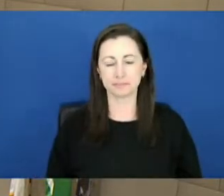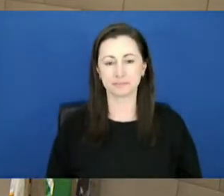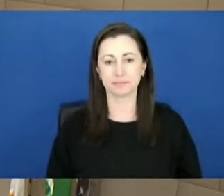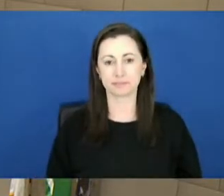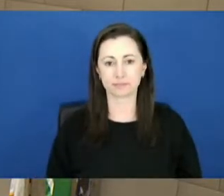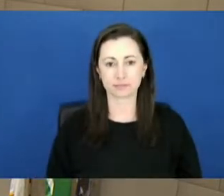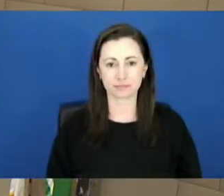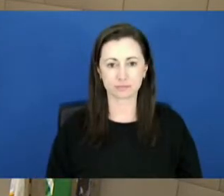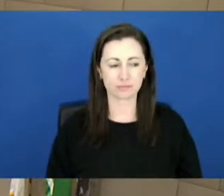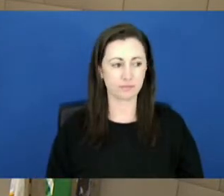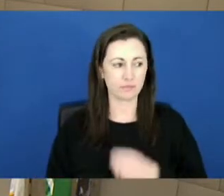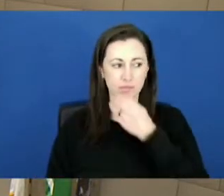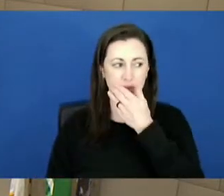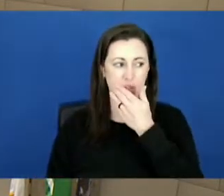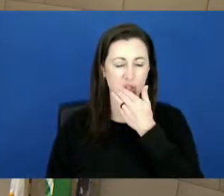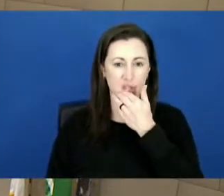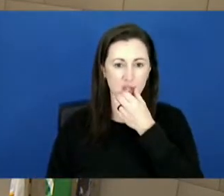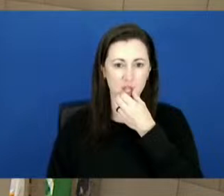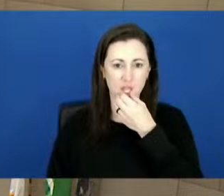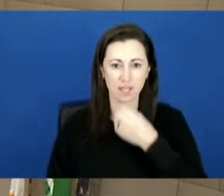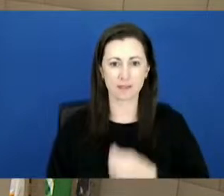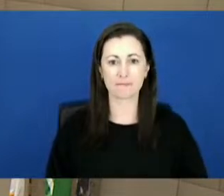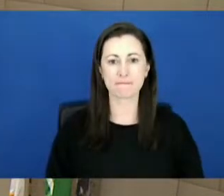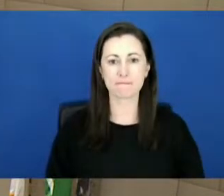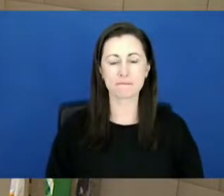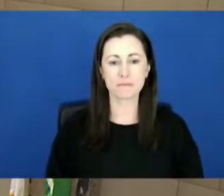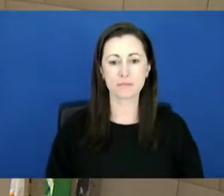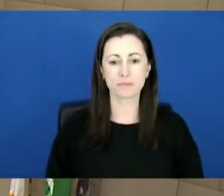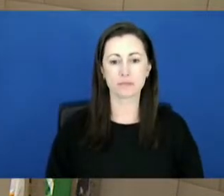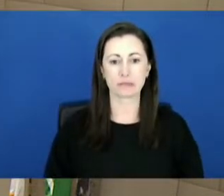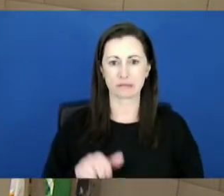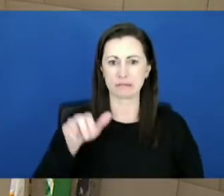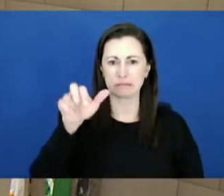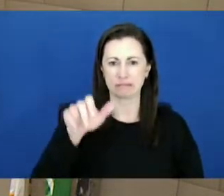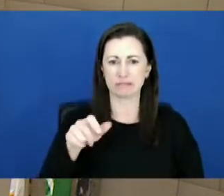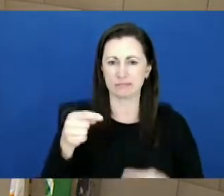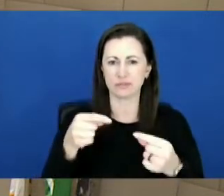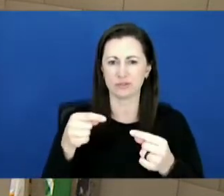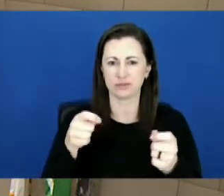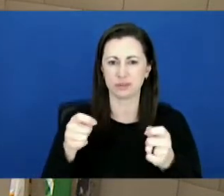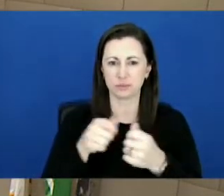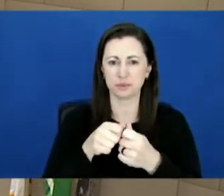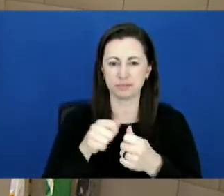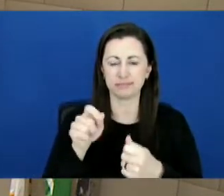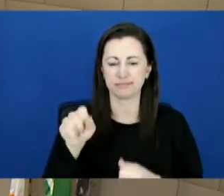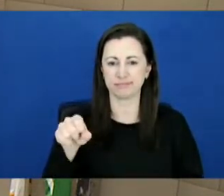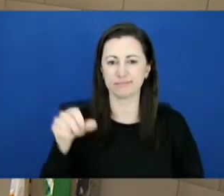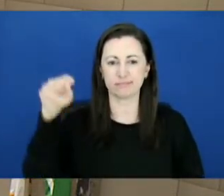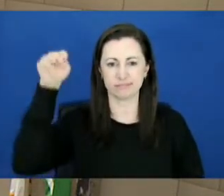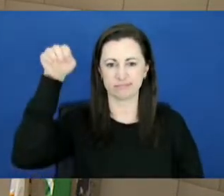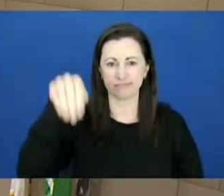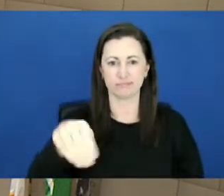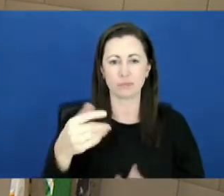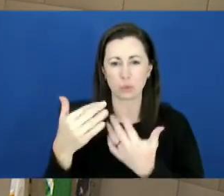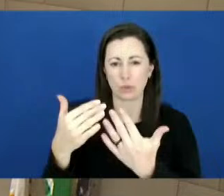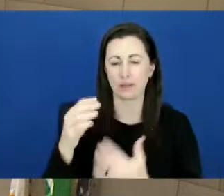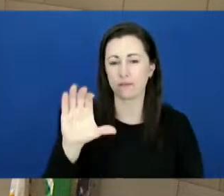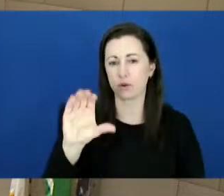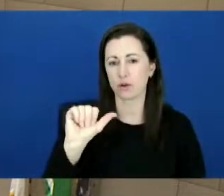FILL IN, EVERYBODY. LET'S WAIT FOR CATHERINE,